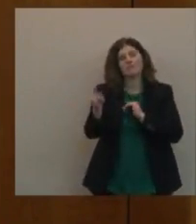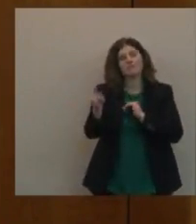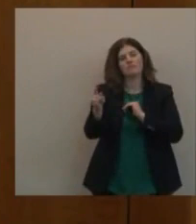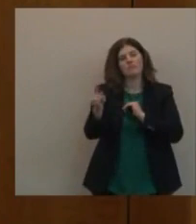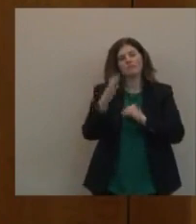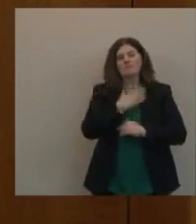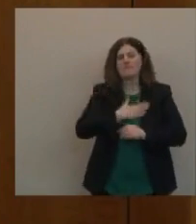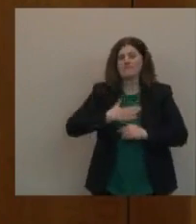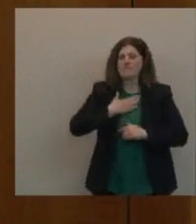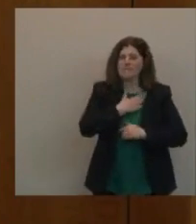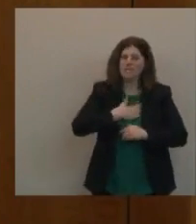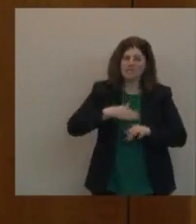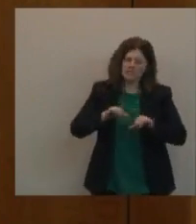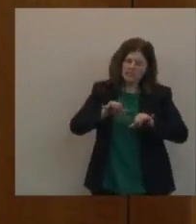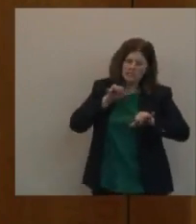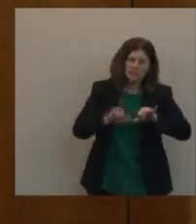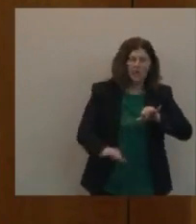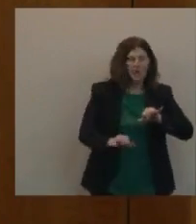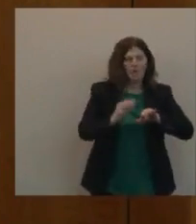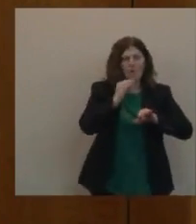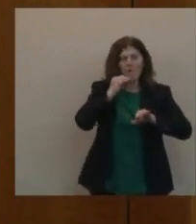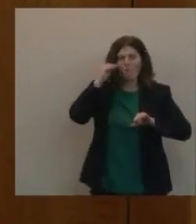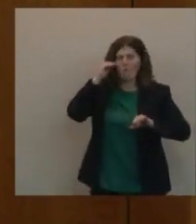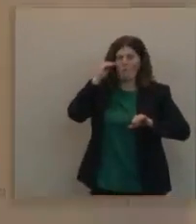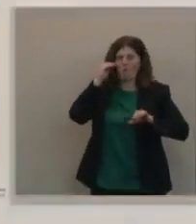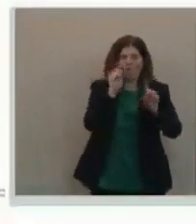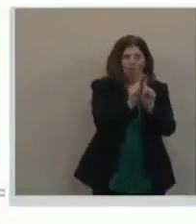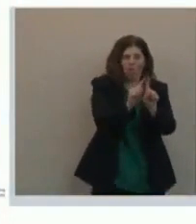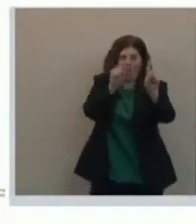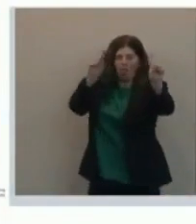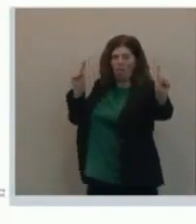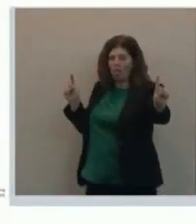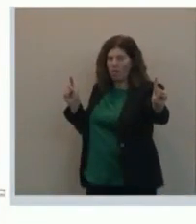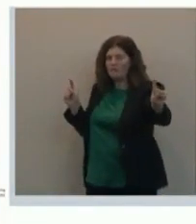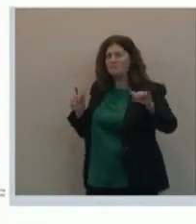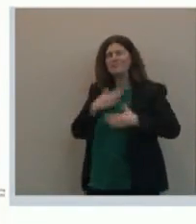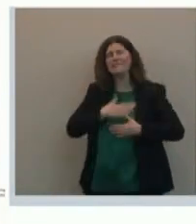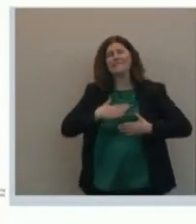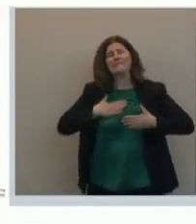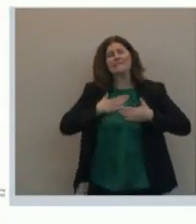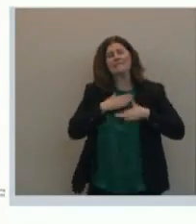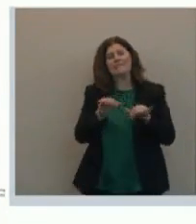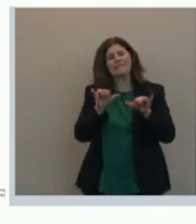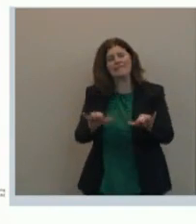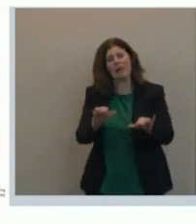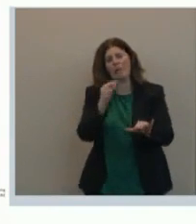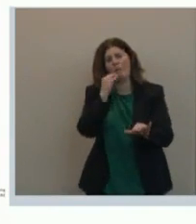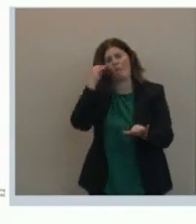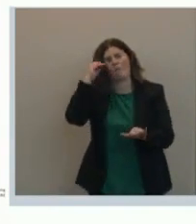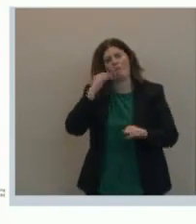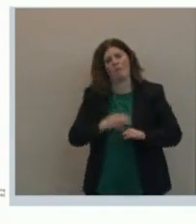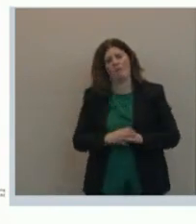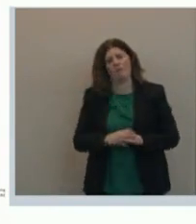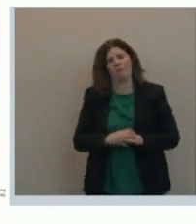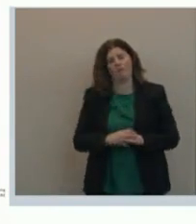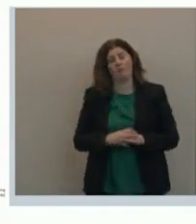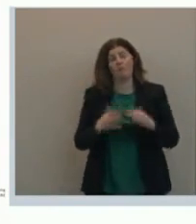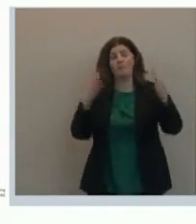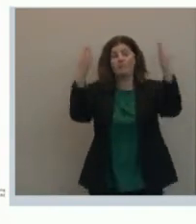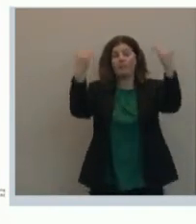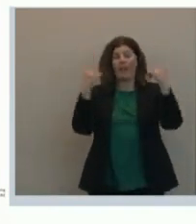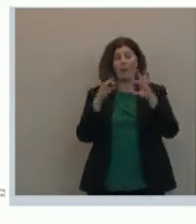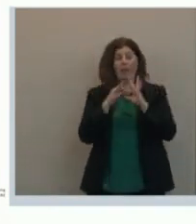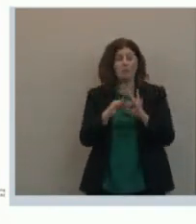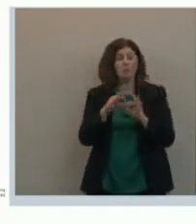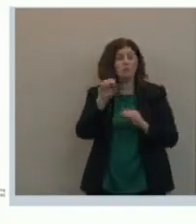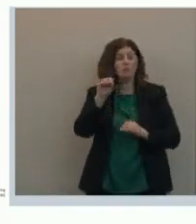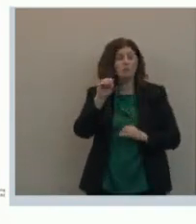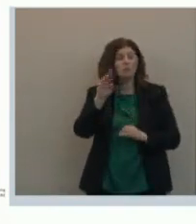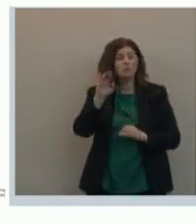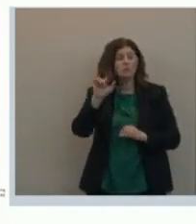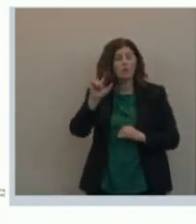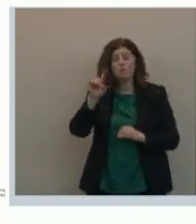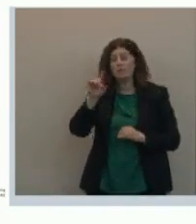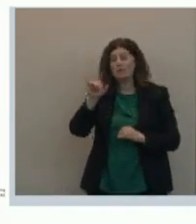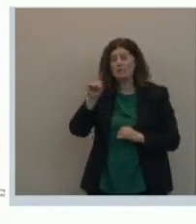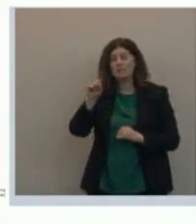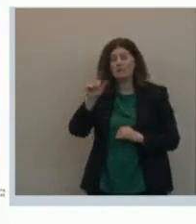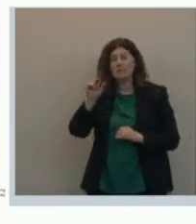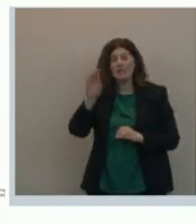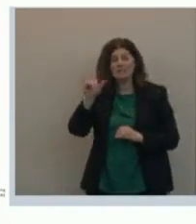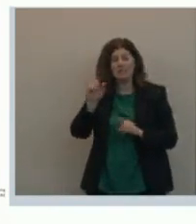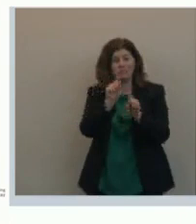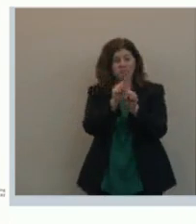BUT THE MOST SIGNIFICANT THING THAT WE CAN DO TO PREPARE IS TO ASK ALL OF YOU TO PRACTICE SOCIAL DISTANCING, STAY AT HOME.